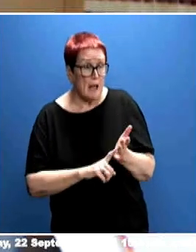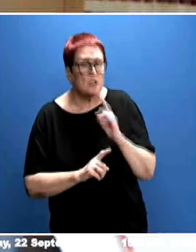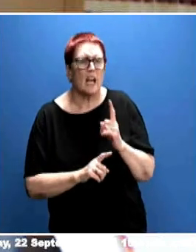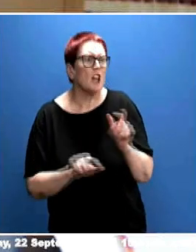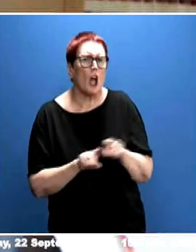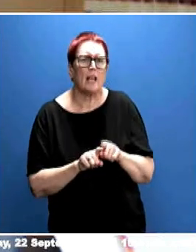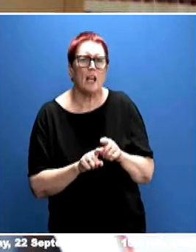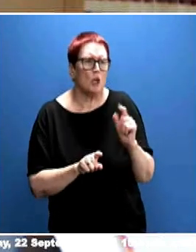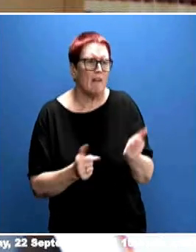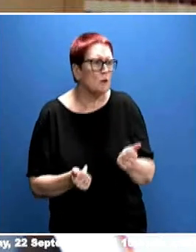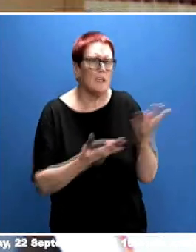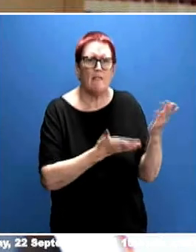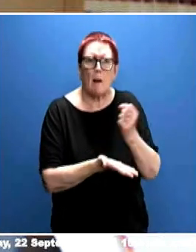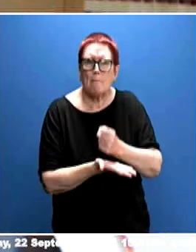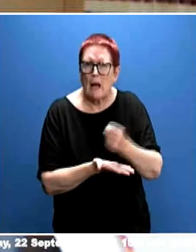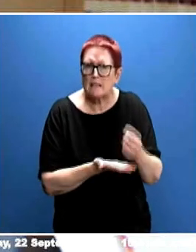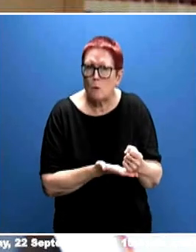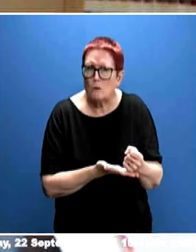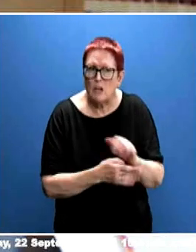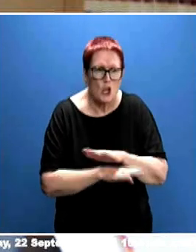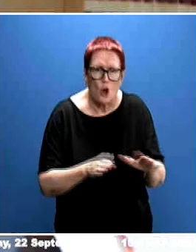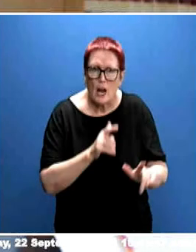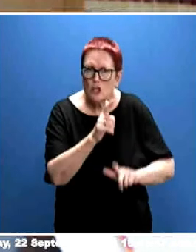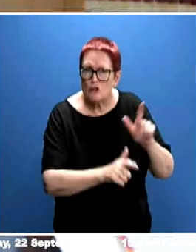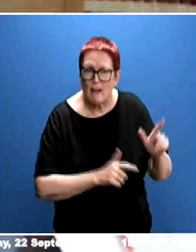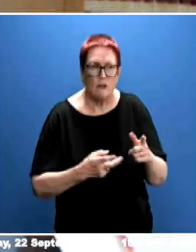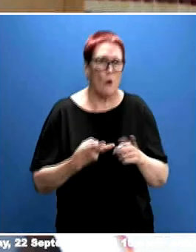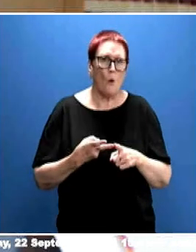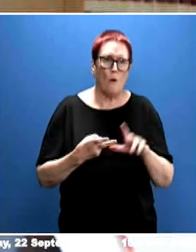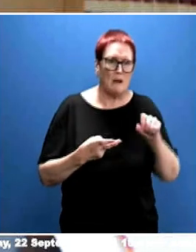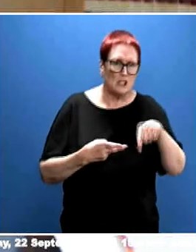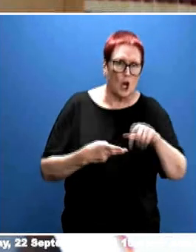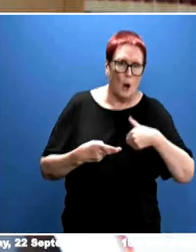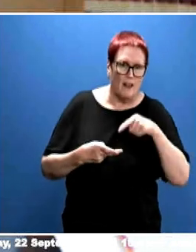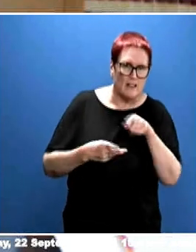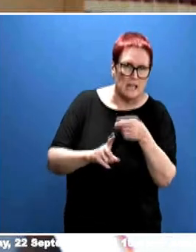Bail is made on the condition that they live at an approved rehabilitation Centre for a period of time.